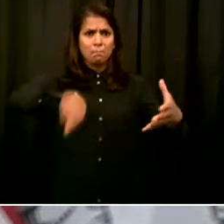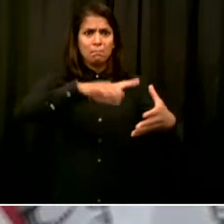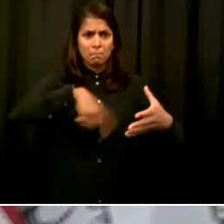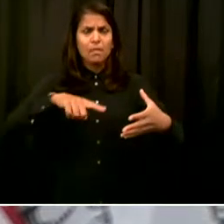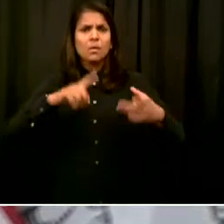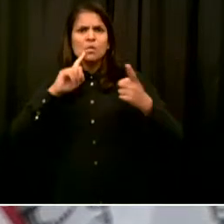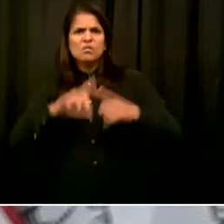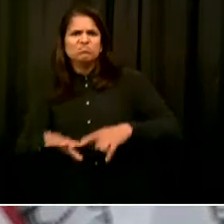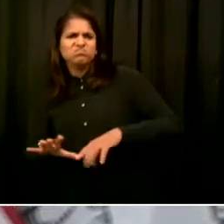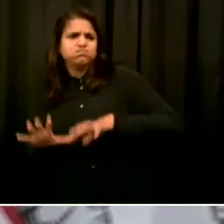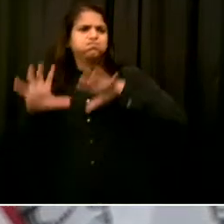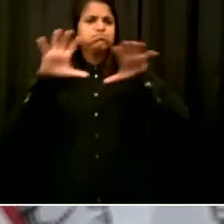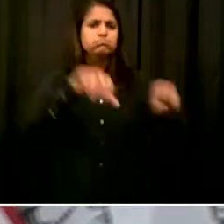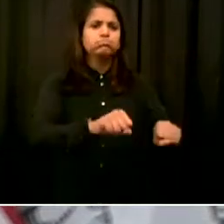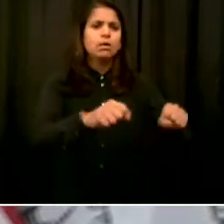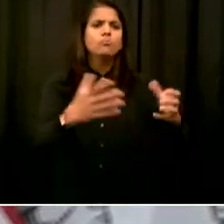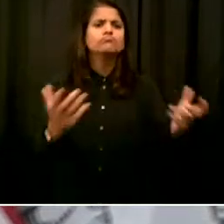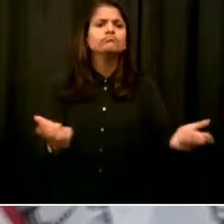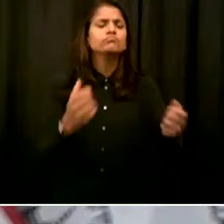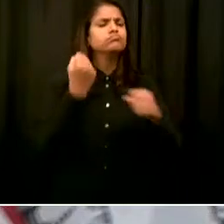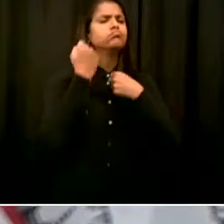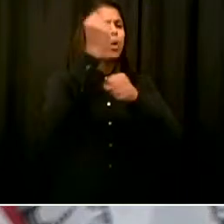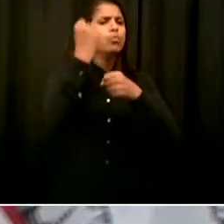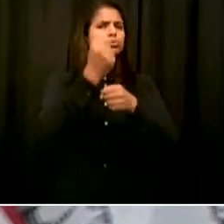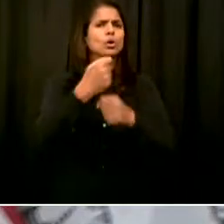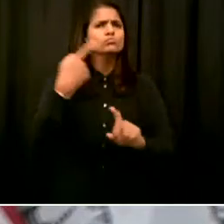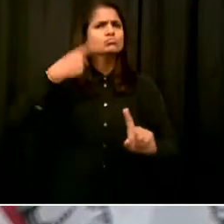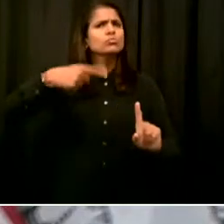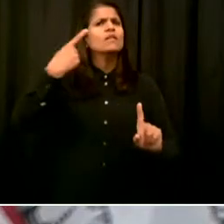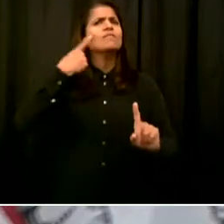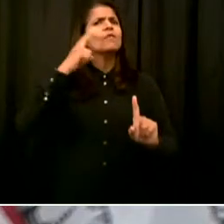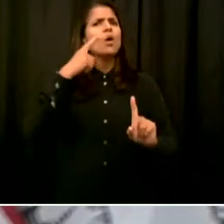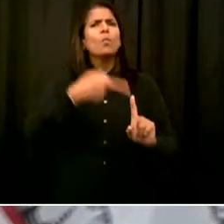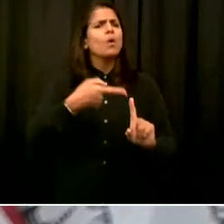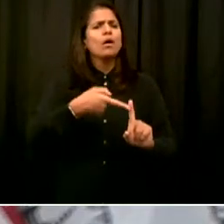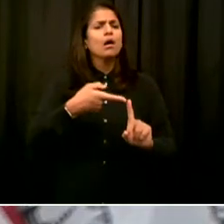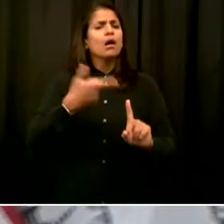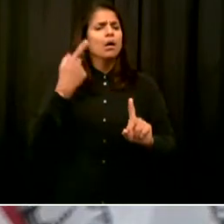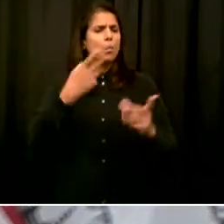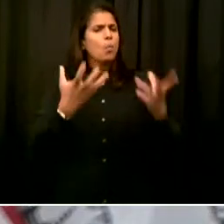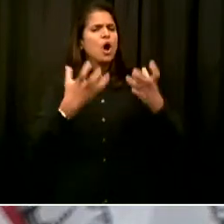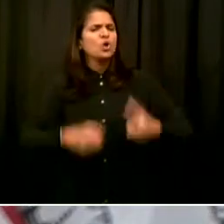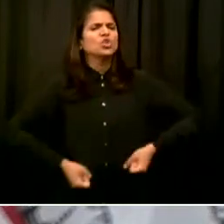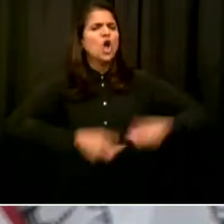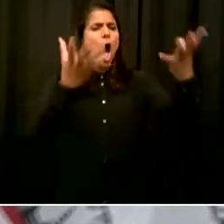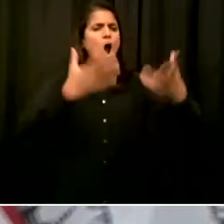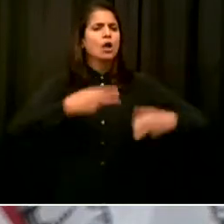OF JHIAAICKNG THESE PROTESTS AN